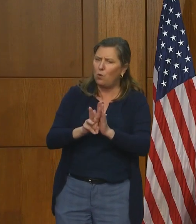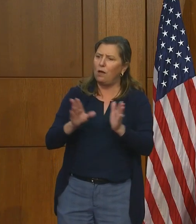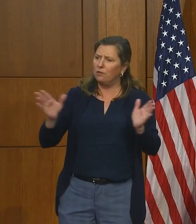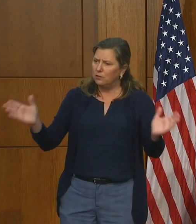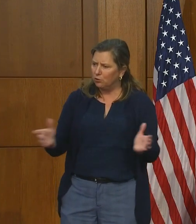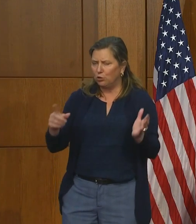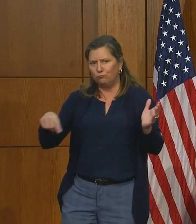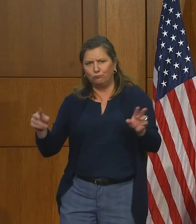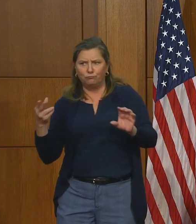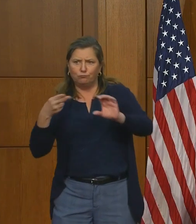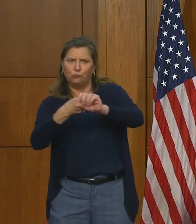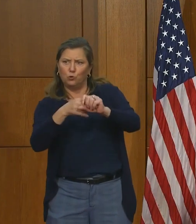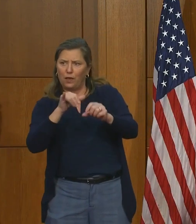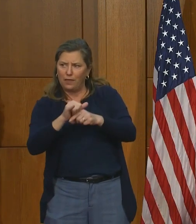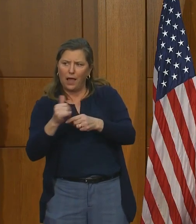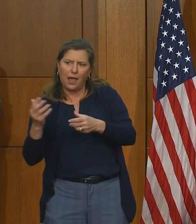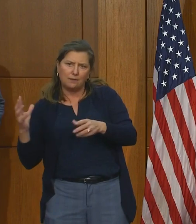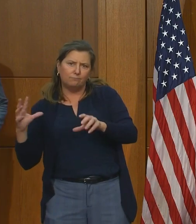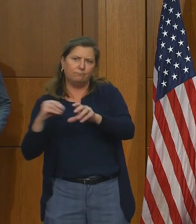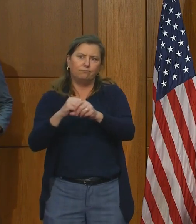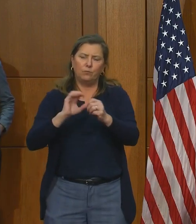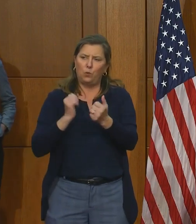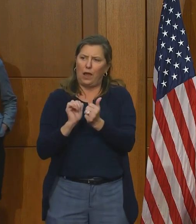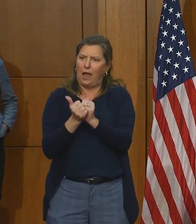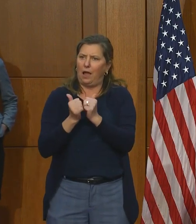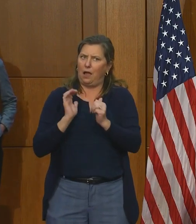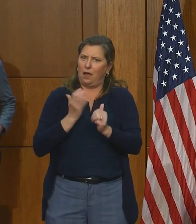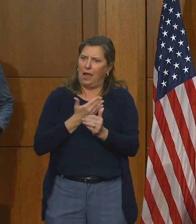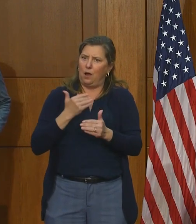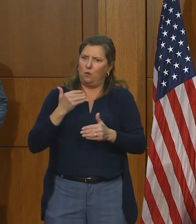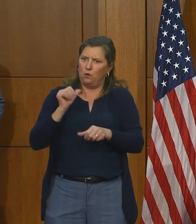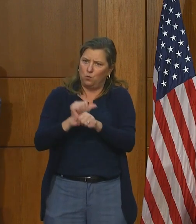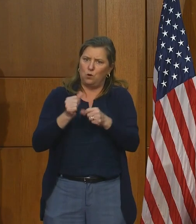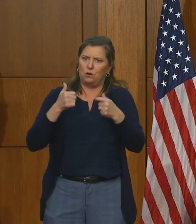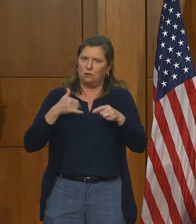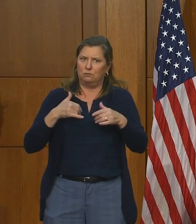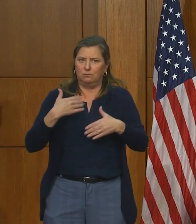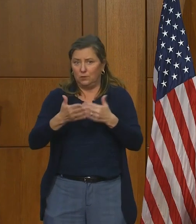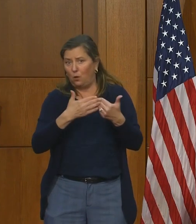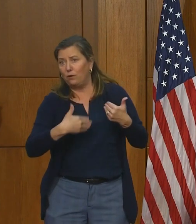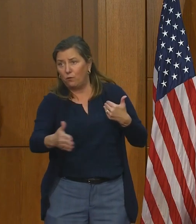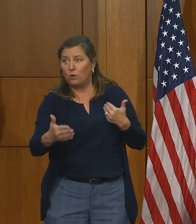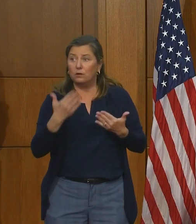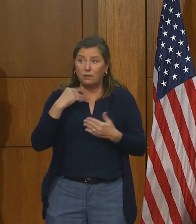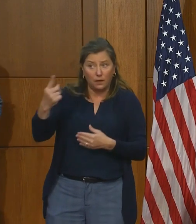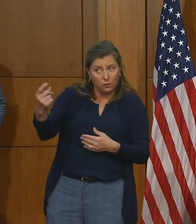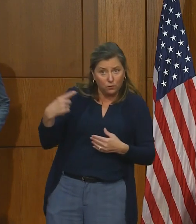DOING WONDERFUL WORK ACROSS THE COMMONWEALTH AND IT WOULD ENCOURAGE THEM TO. BE PART OF